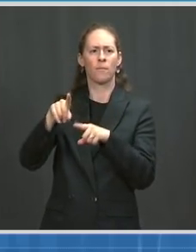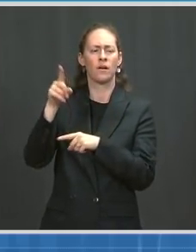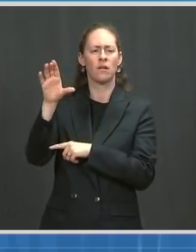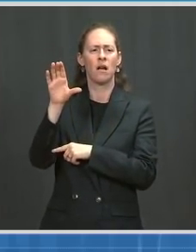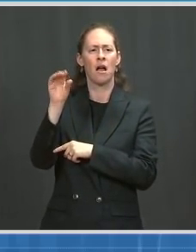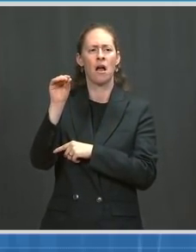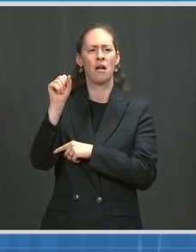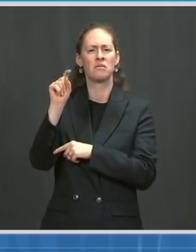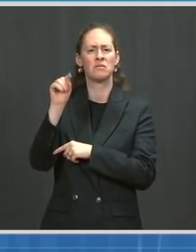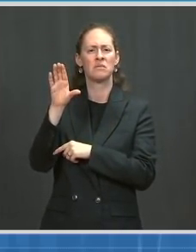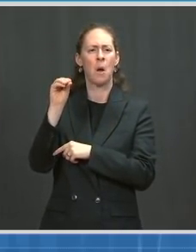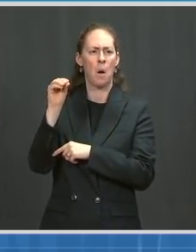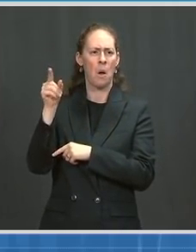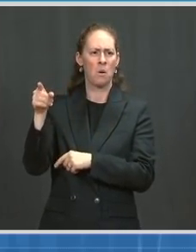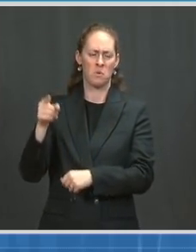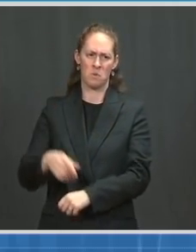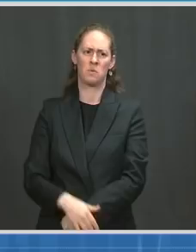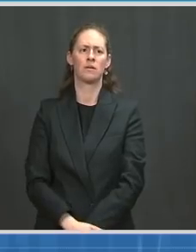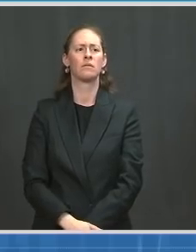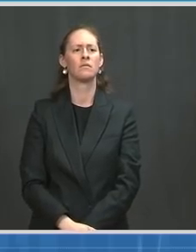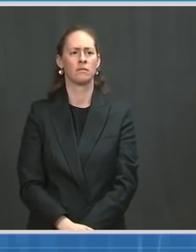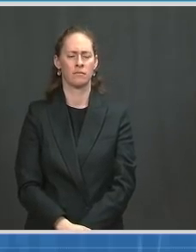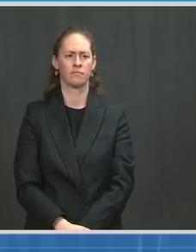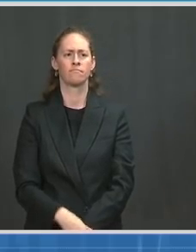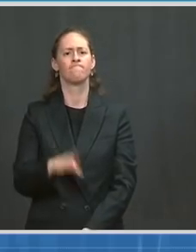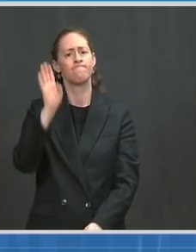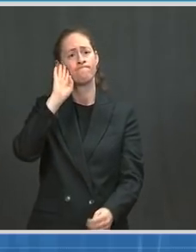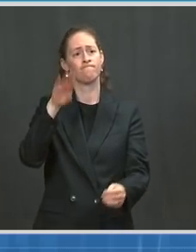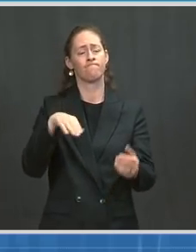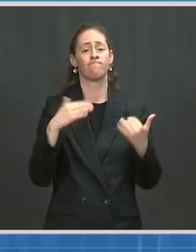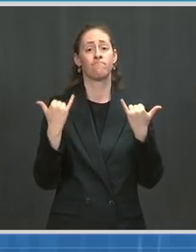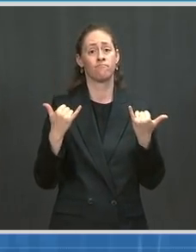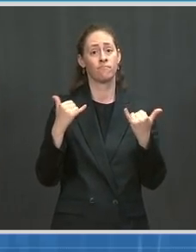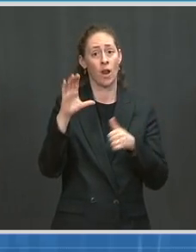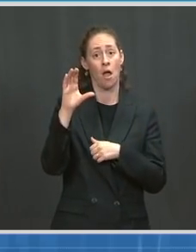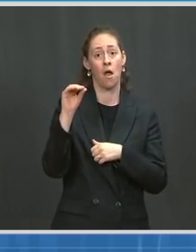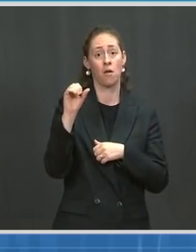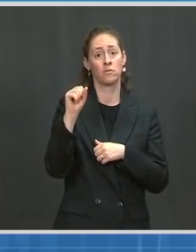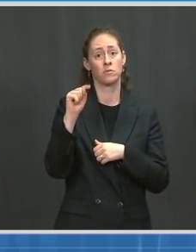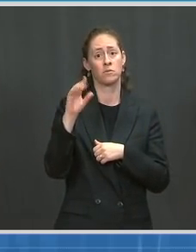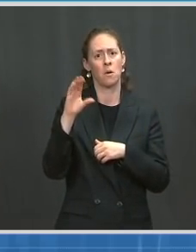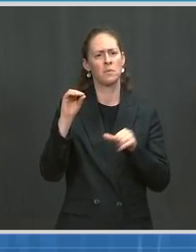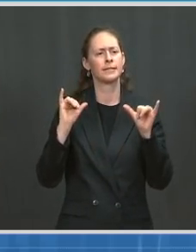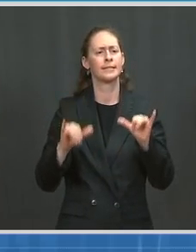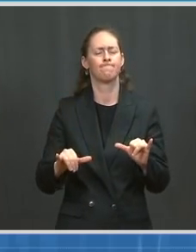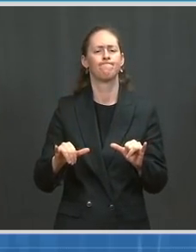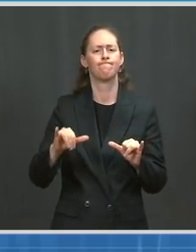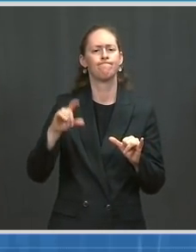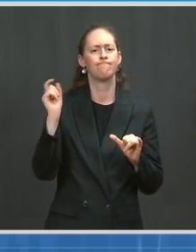And, you know, it's been bad all along, but it has gotten even worse since the new vaccination --